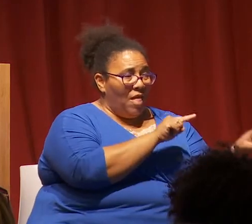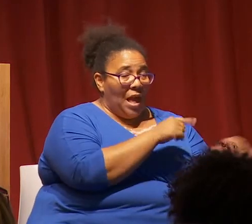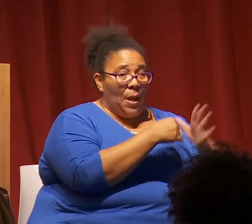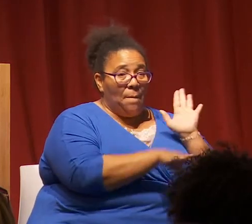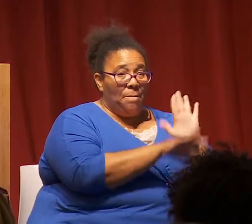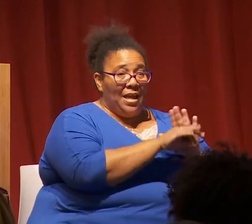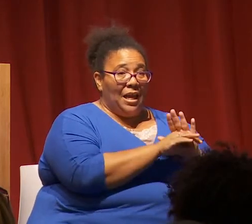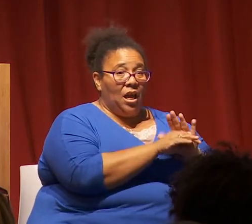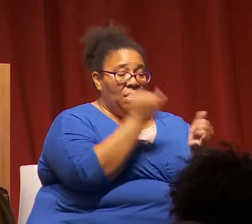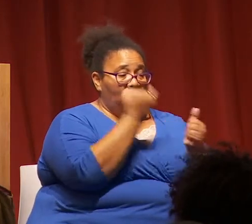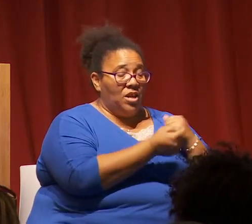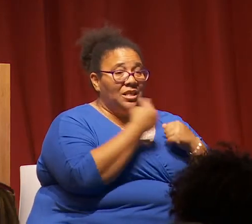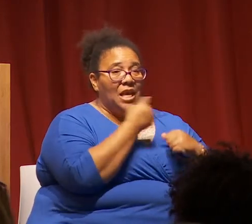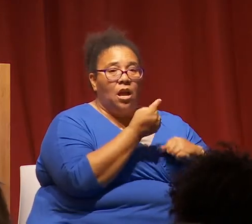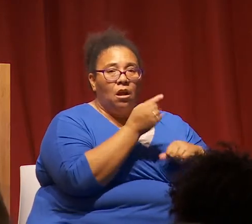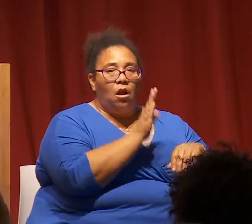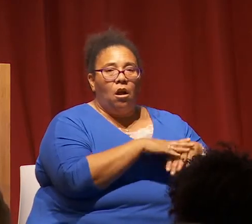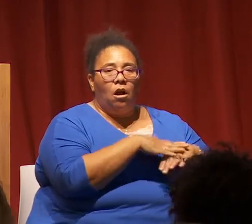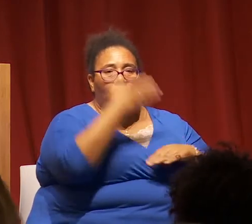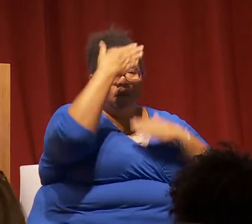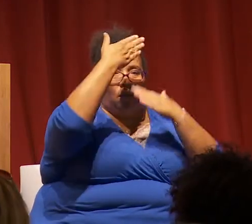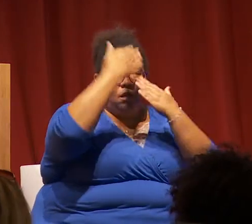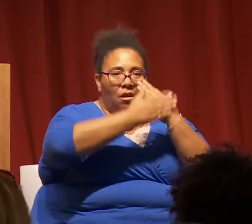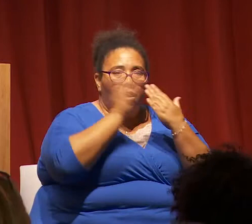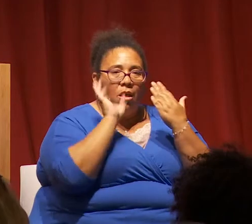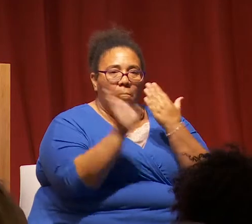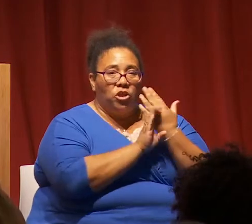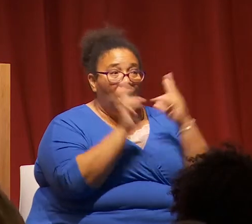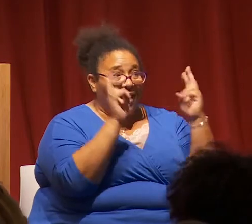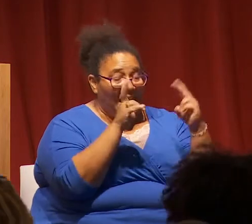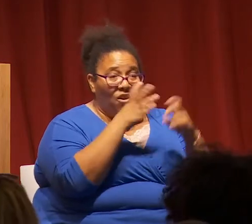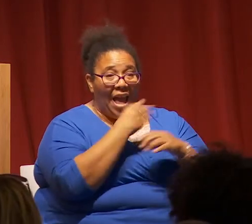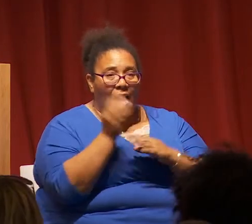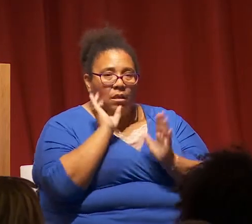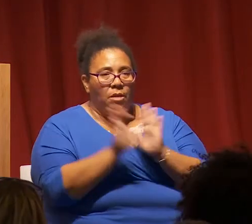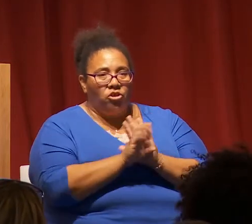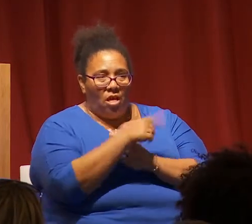the final say on what appears on the cover–both the title and the picture on the cover.